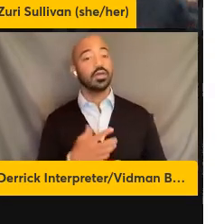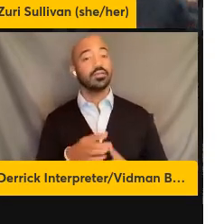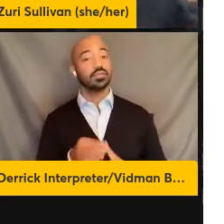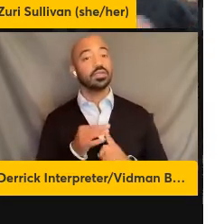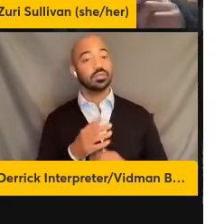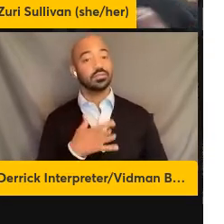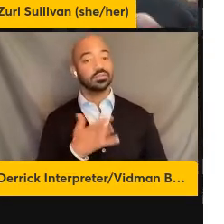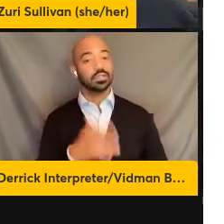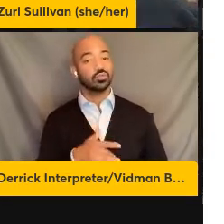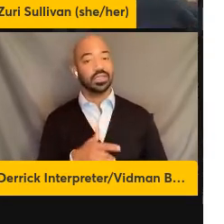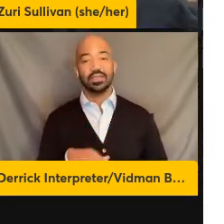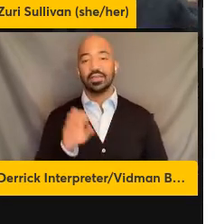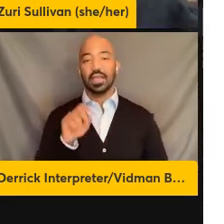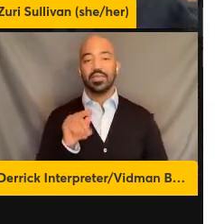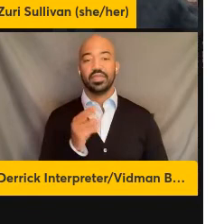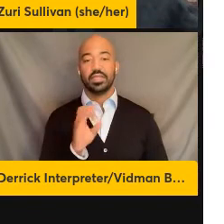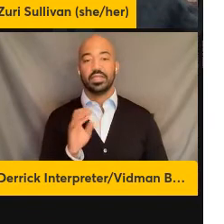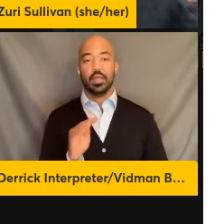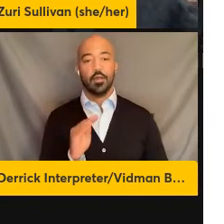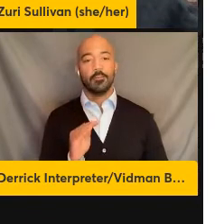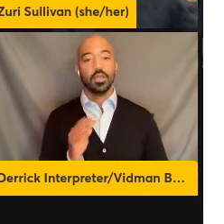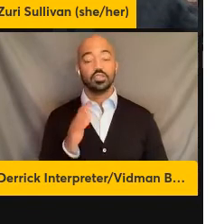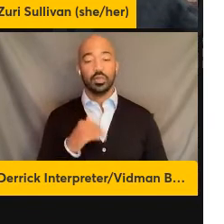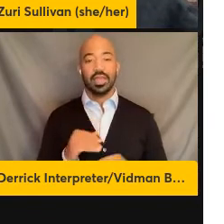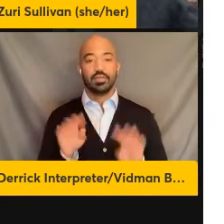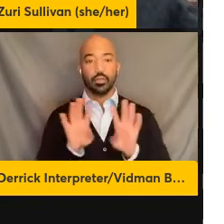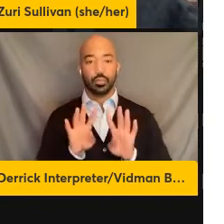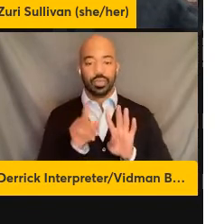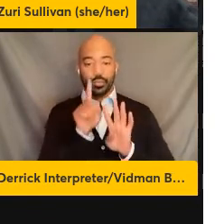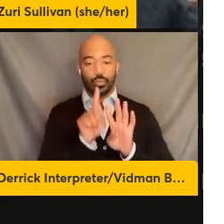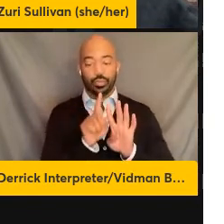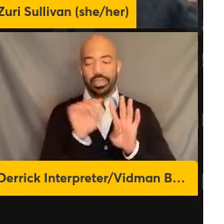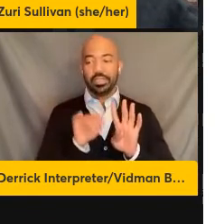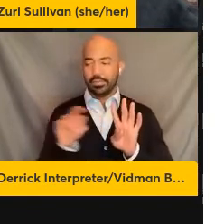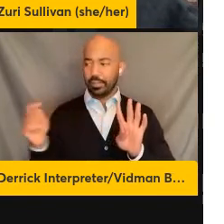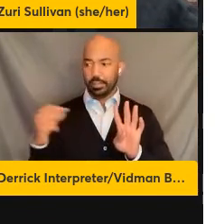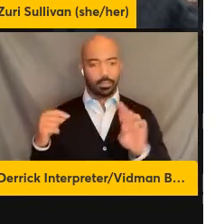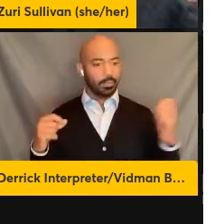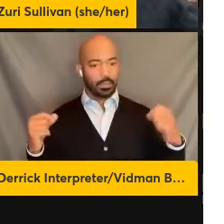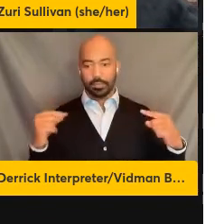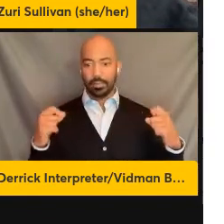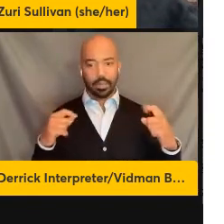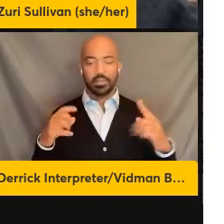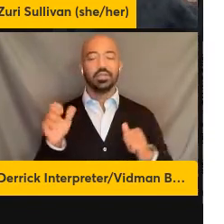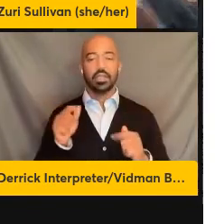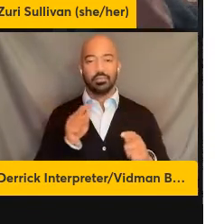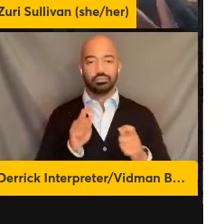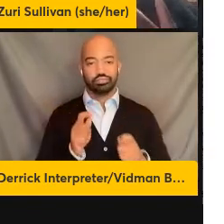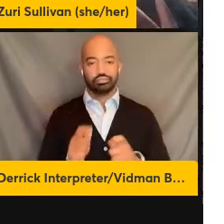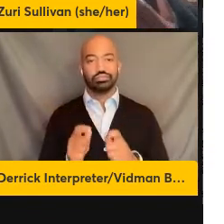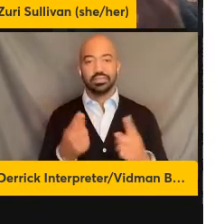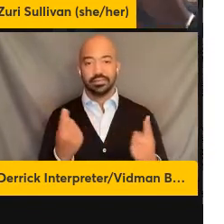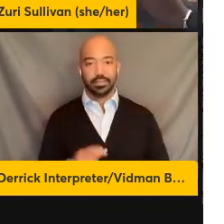cells that can communicate with neighboring intera sites in response to environmental signals. There's communication between